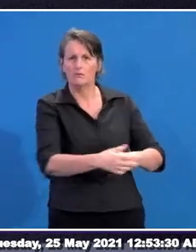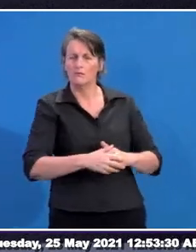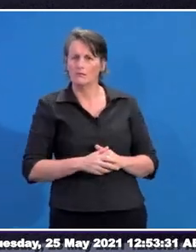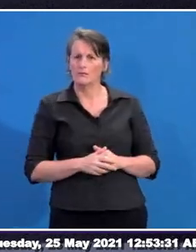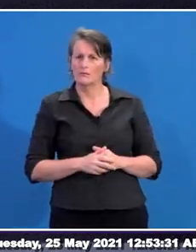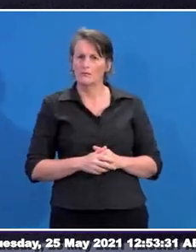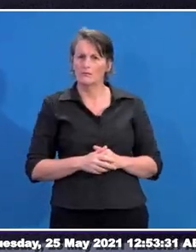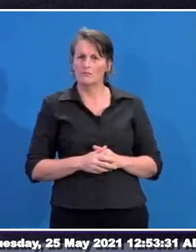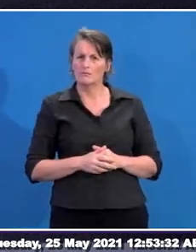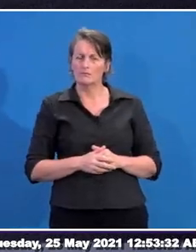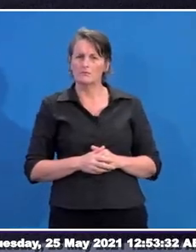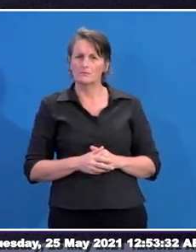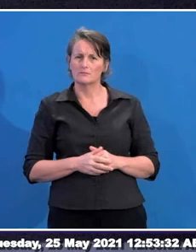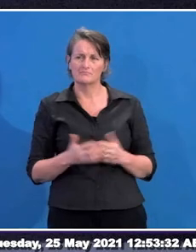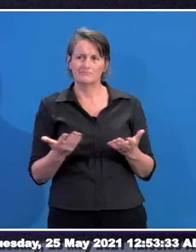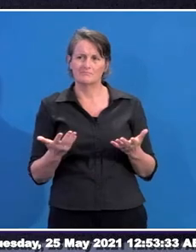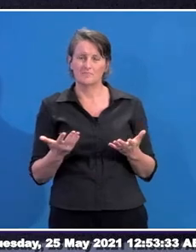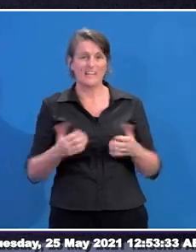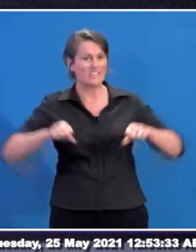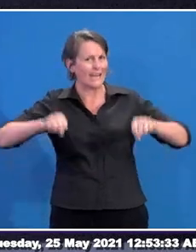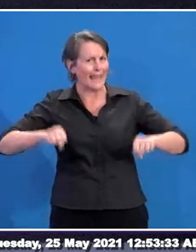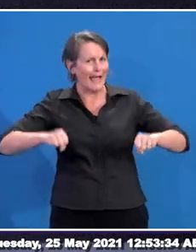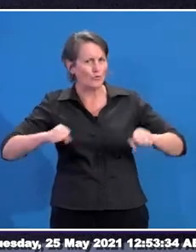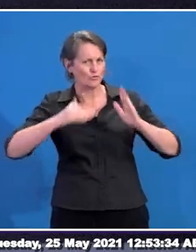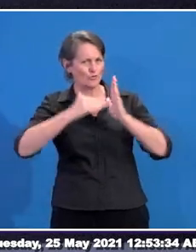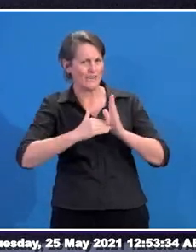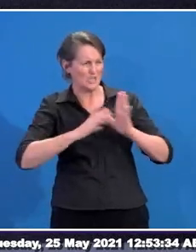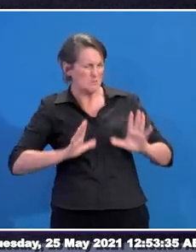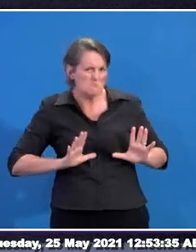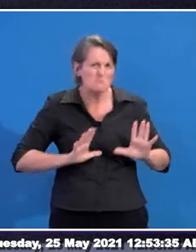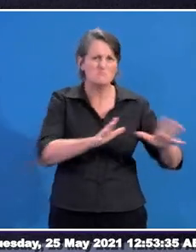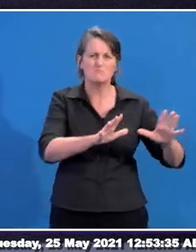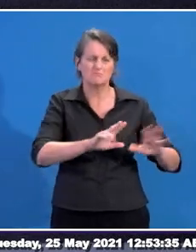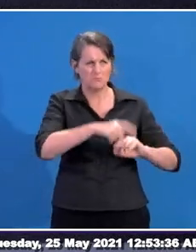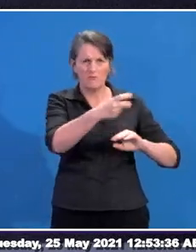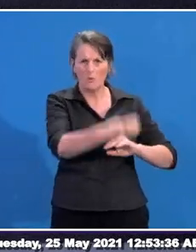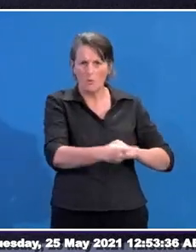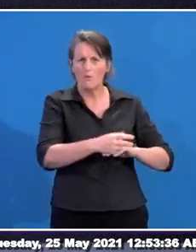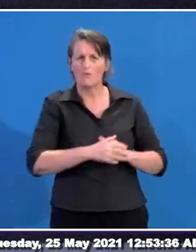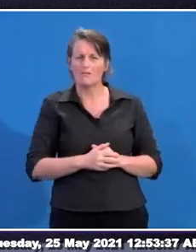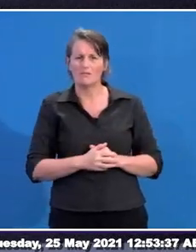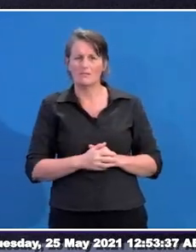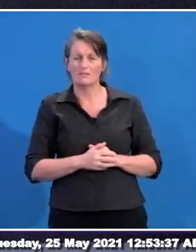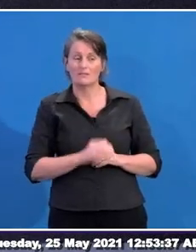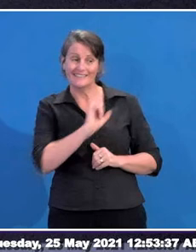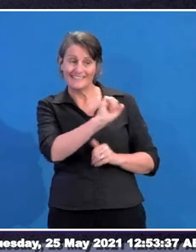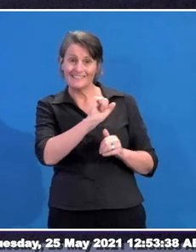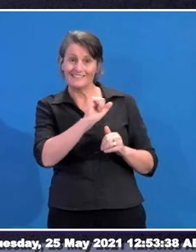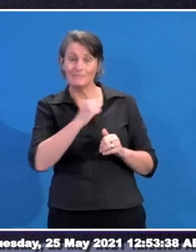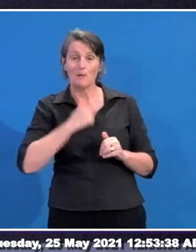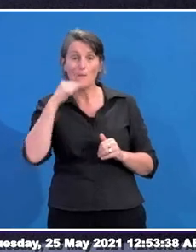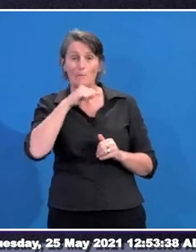lounge chair, so it would have taken a bit of force; pulling his hair back, like